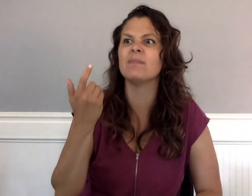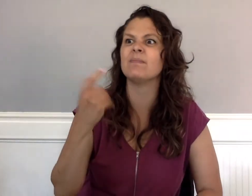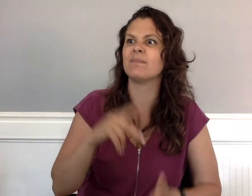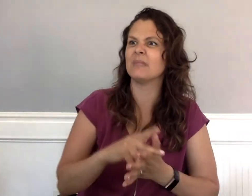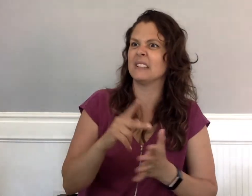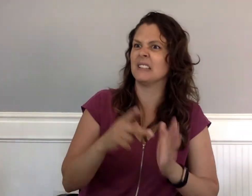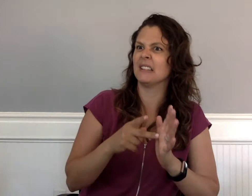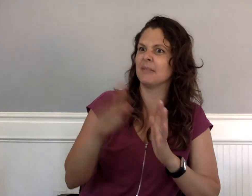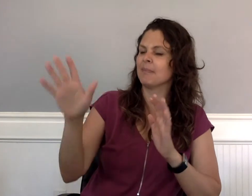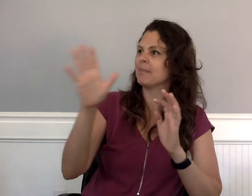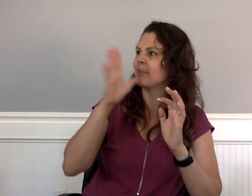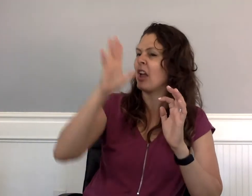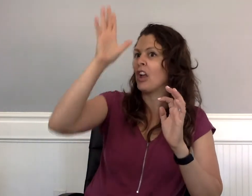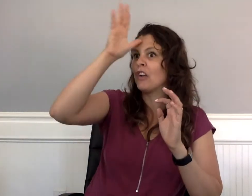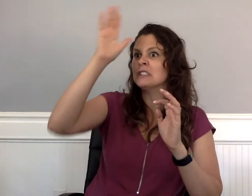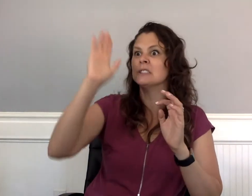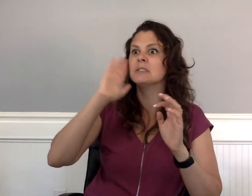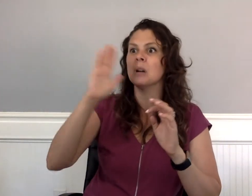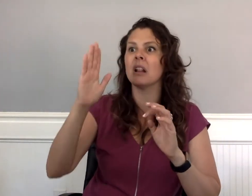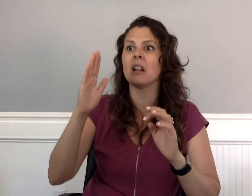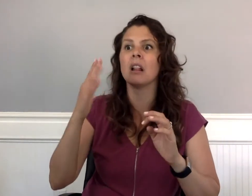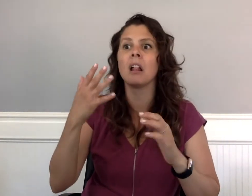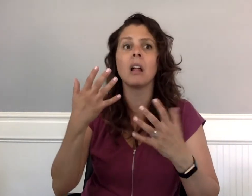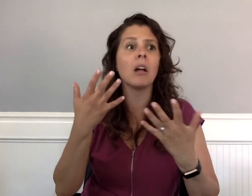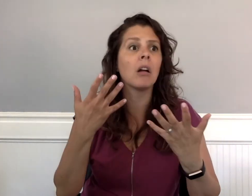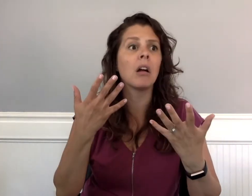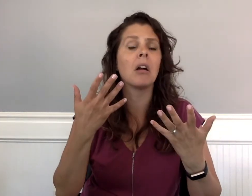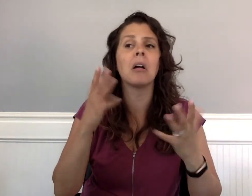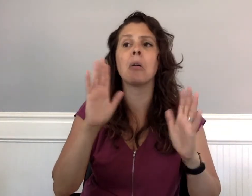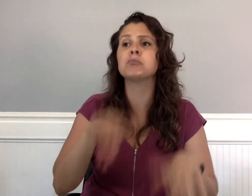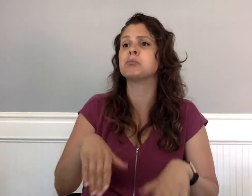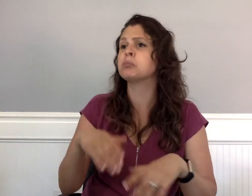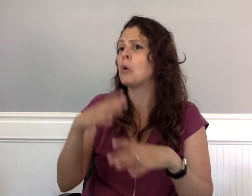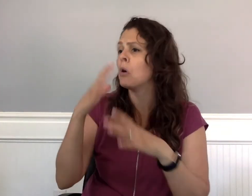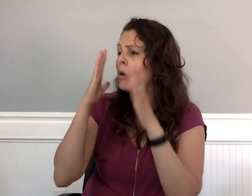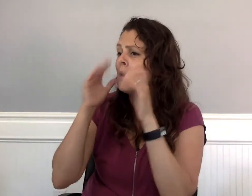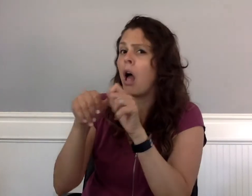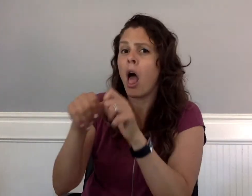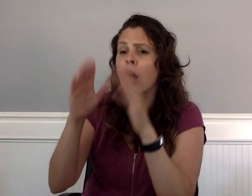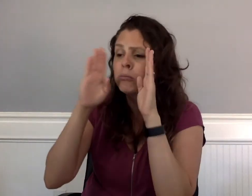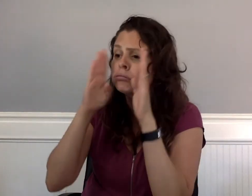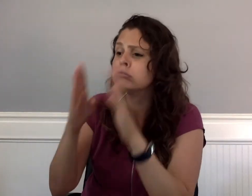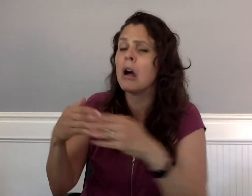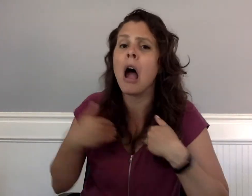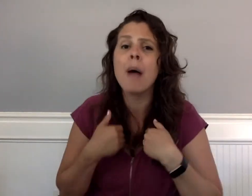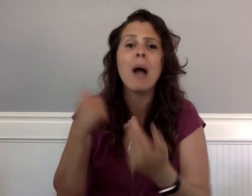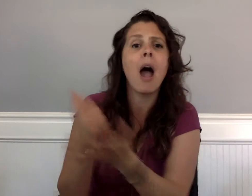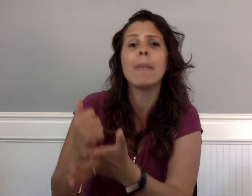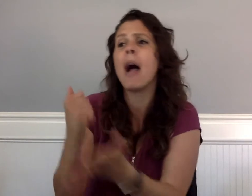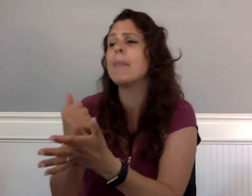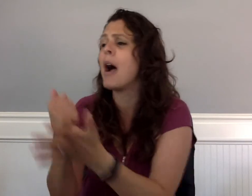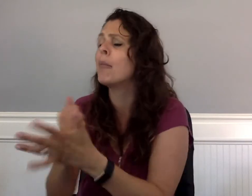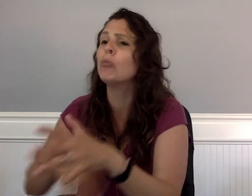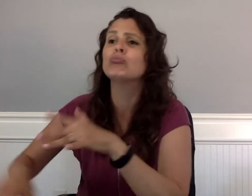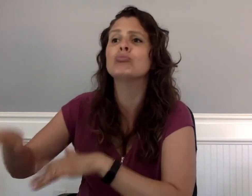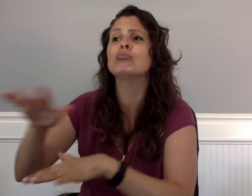school where his parents were planning to send him. He thought about wanting his parents to be as interested